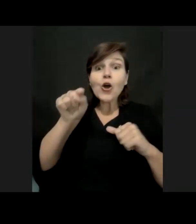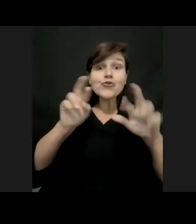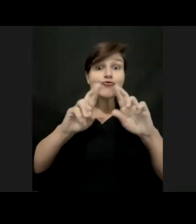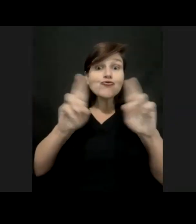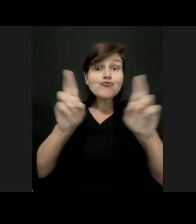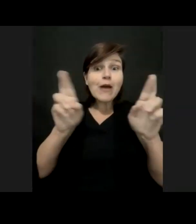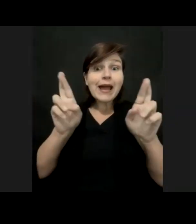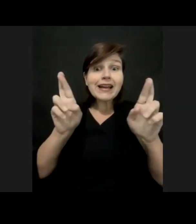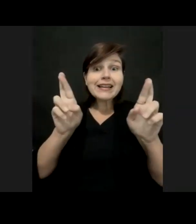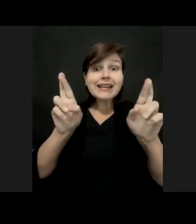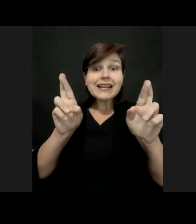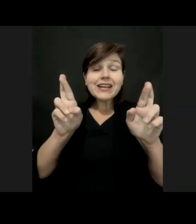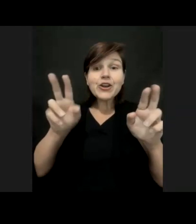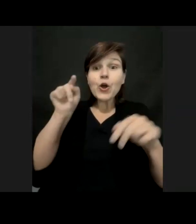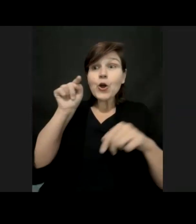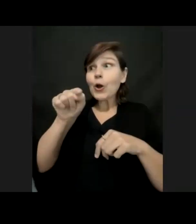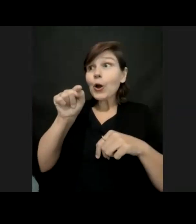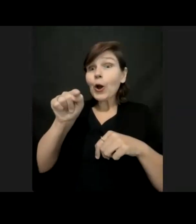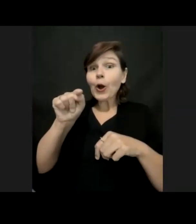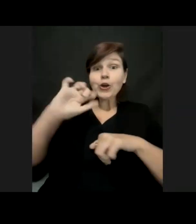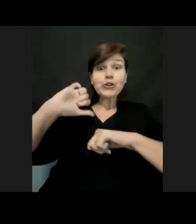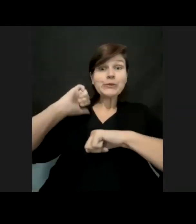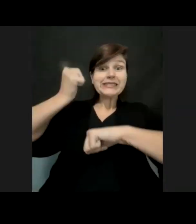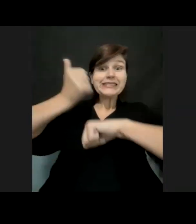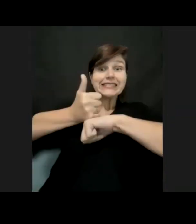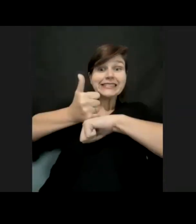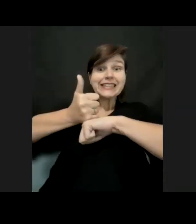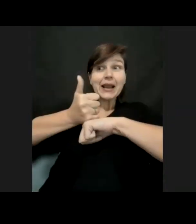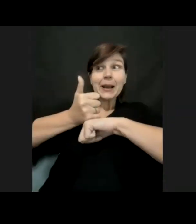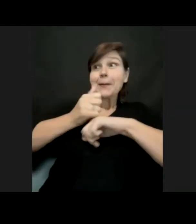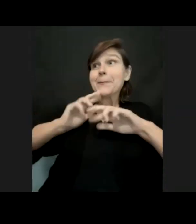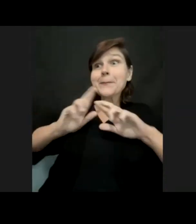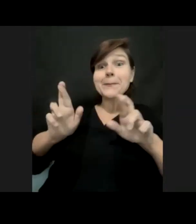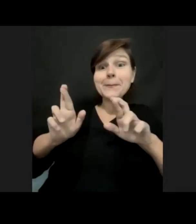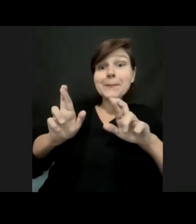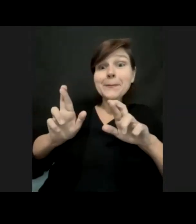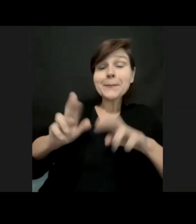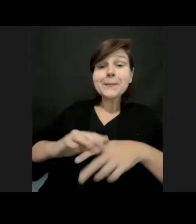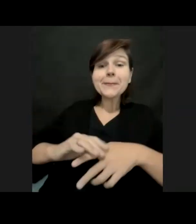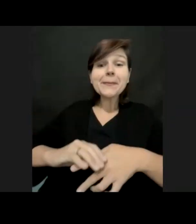Are you steady? Here we go!